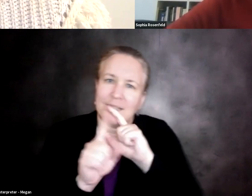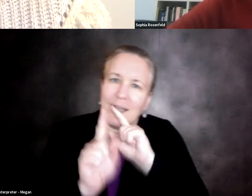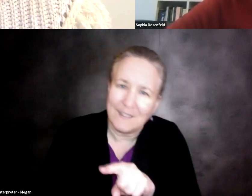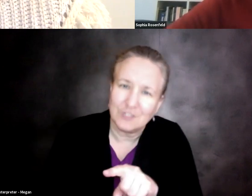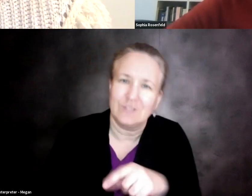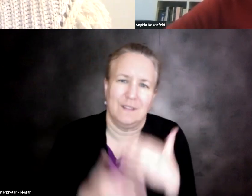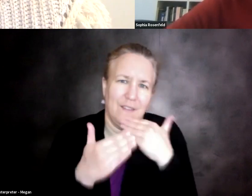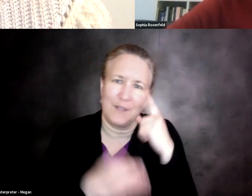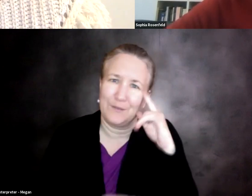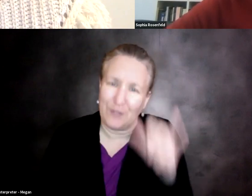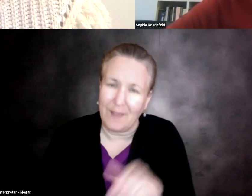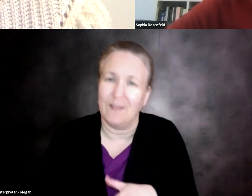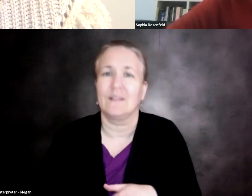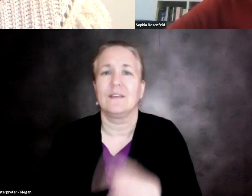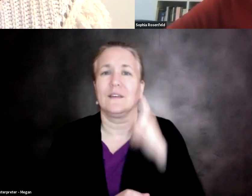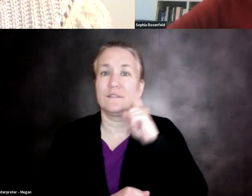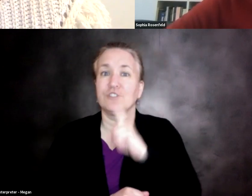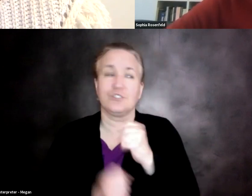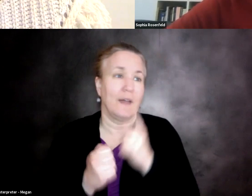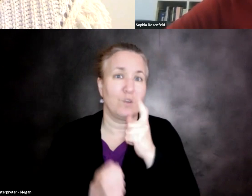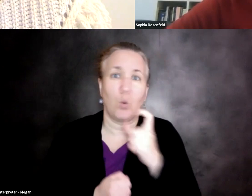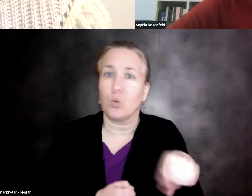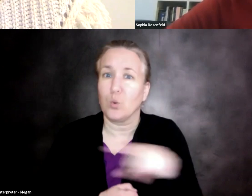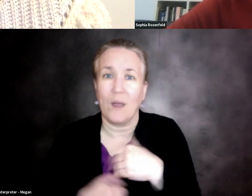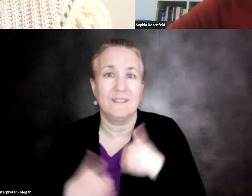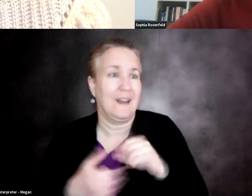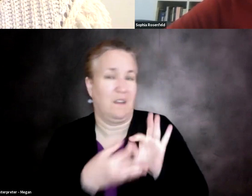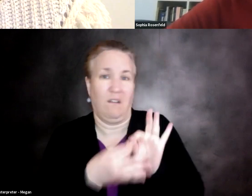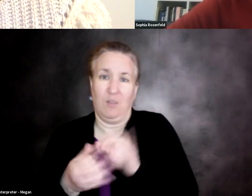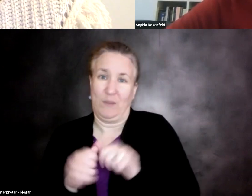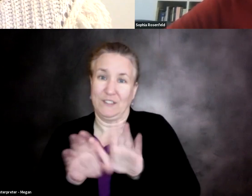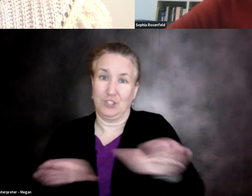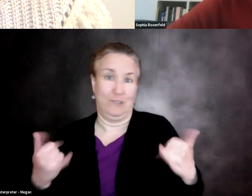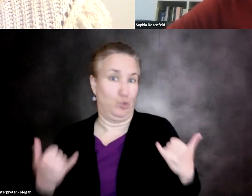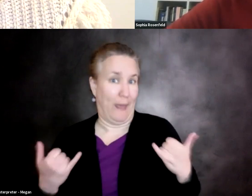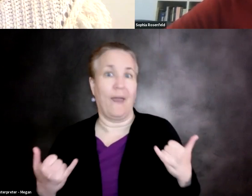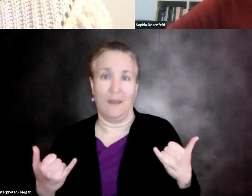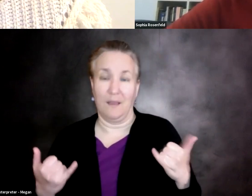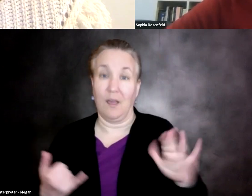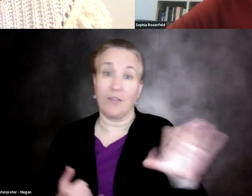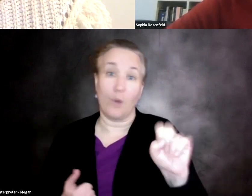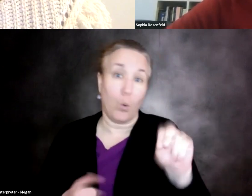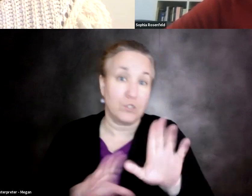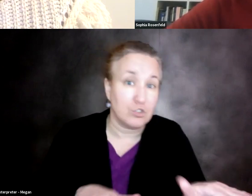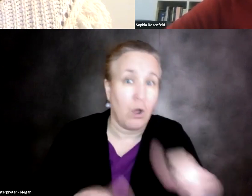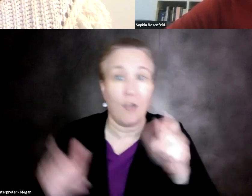and I'm sure everybody who has any relationship to children these days, their own or others, grown, young,